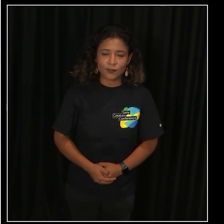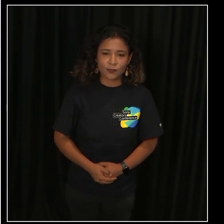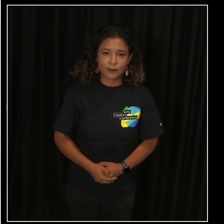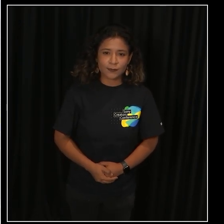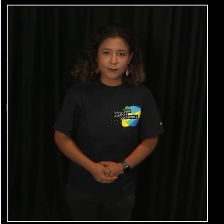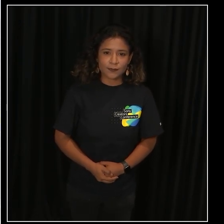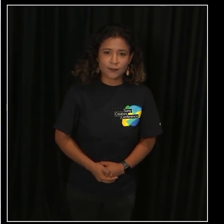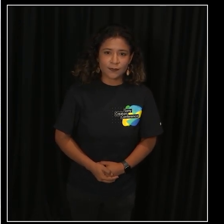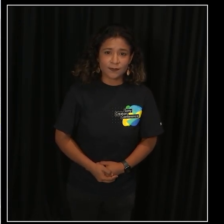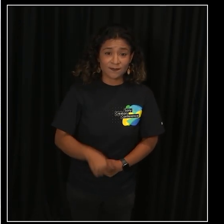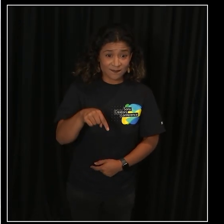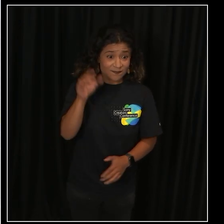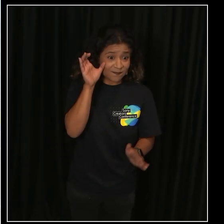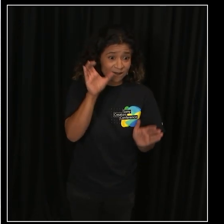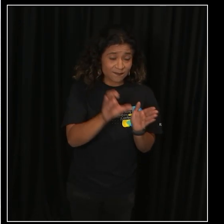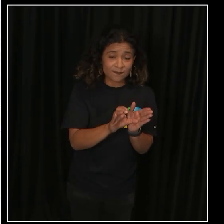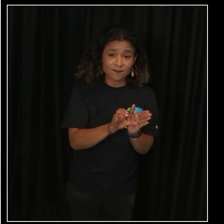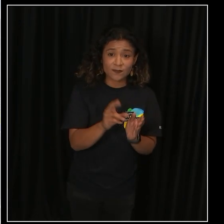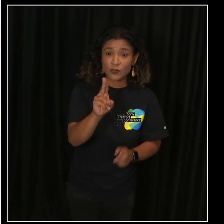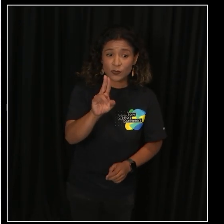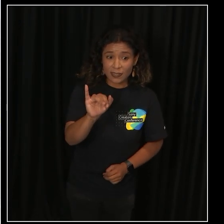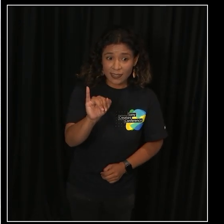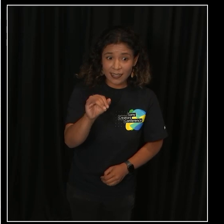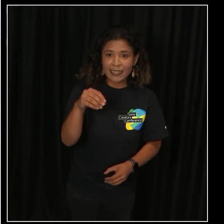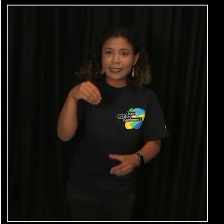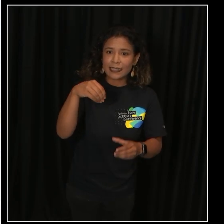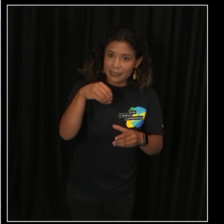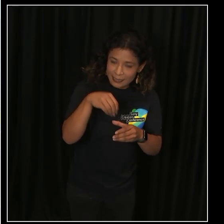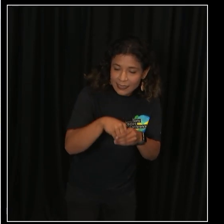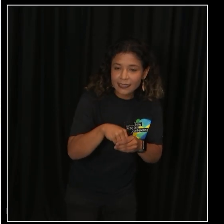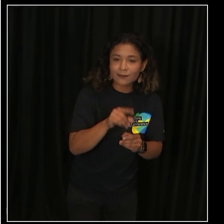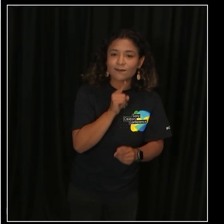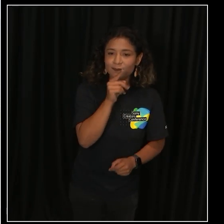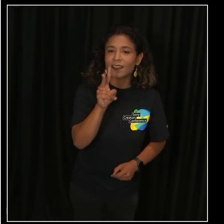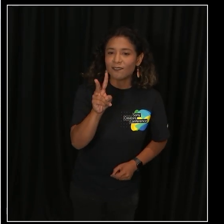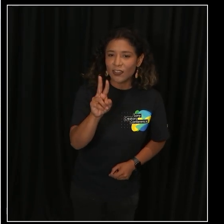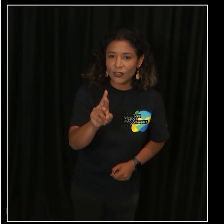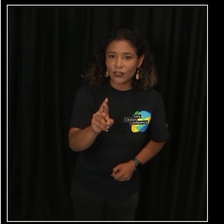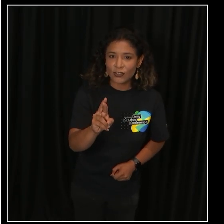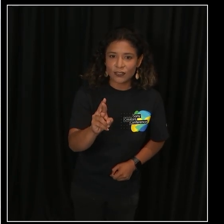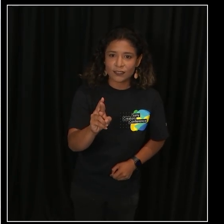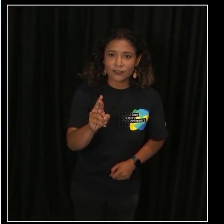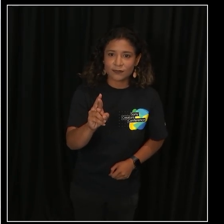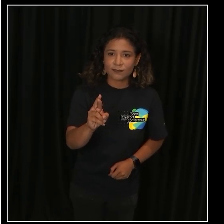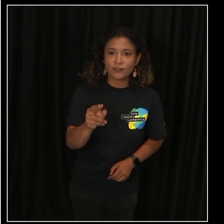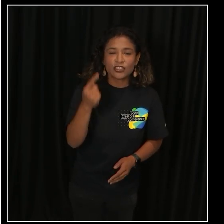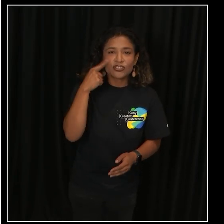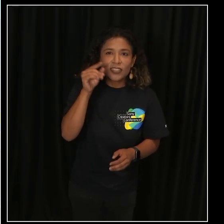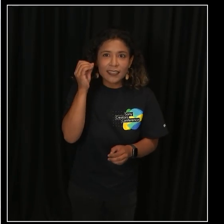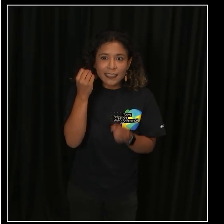This image here is a user interface in VR. Frequently checked the information is placed together